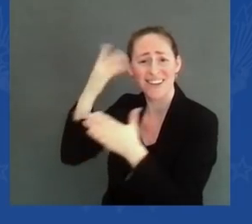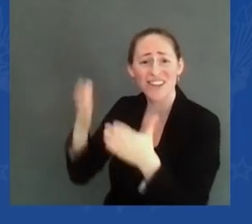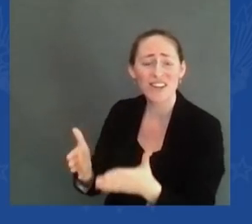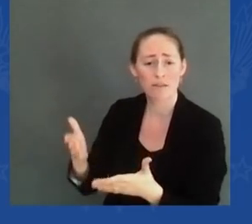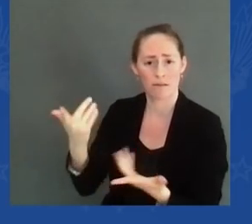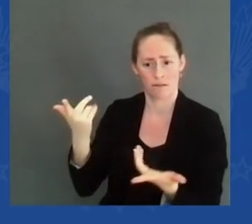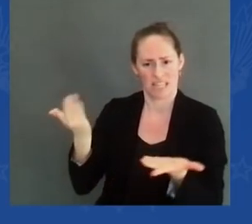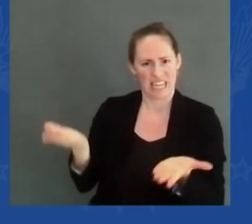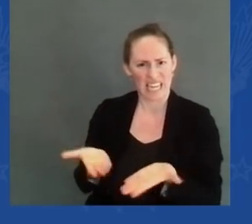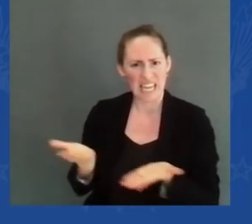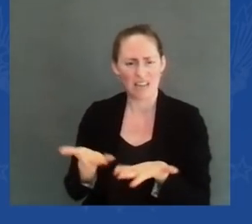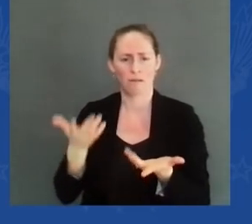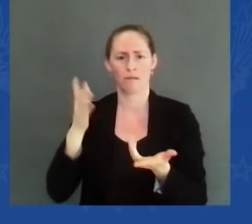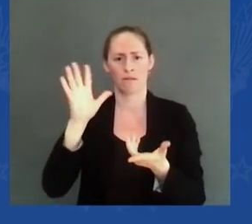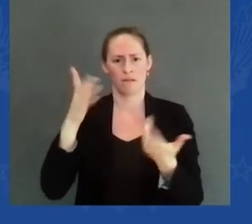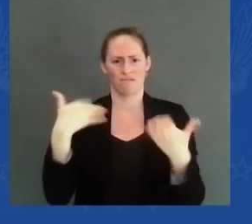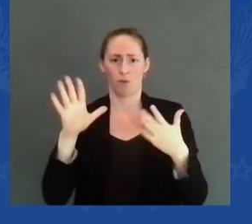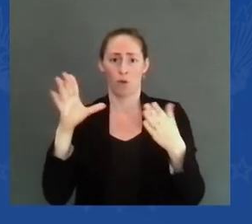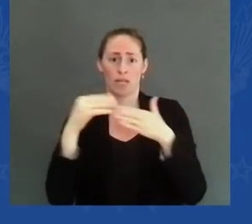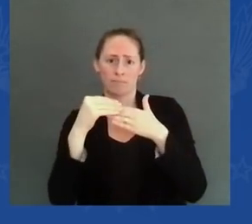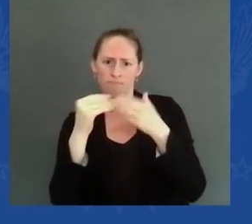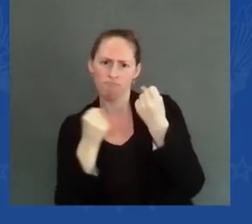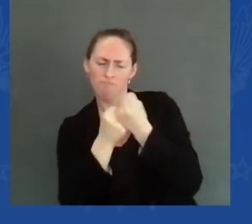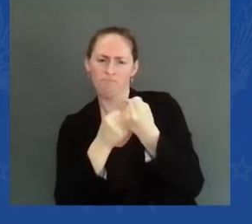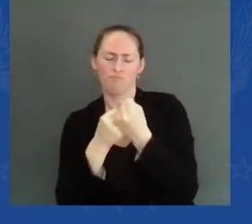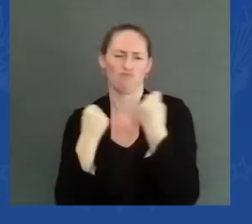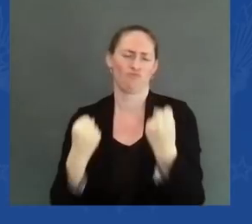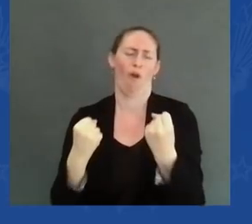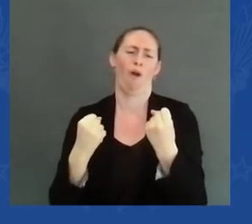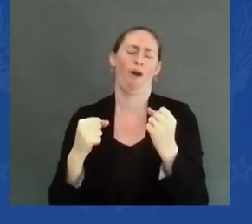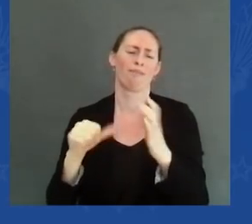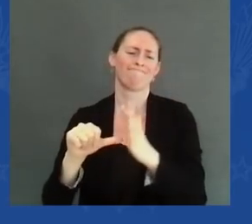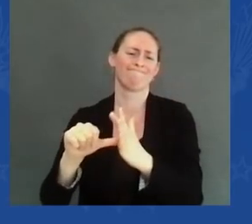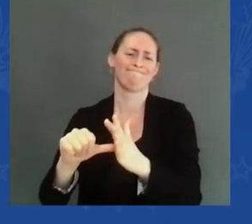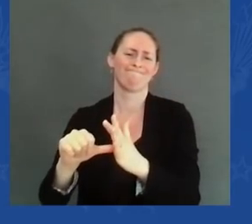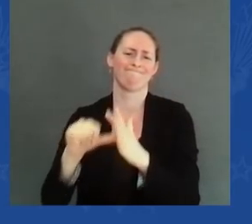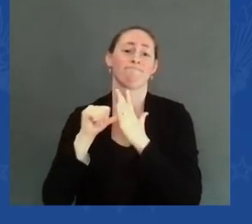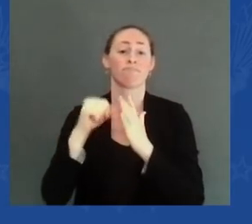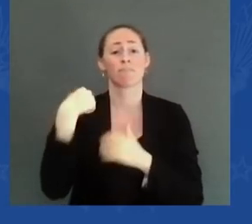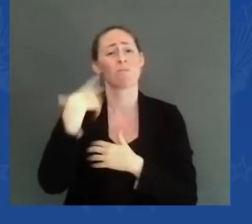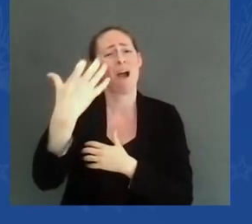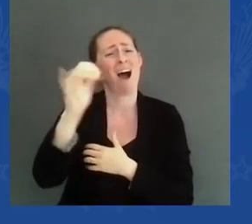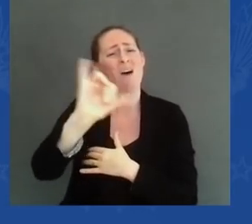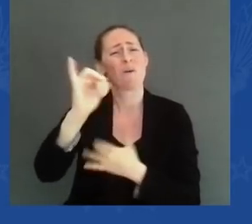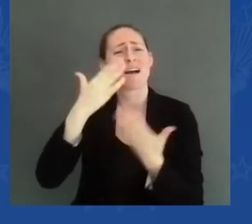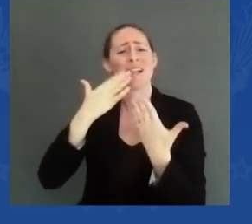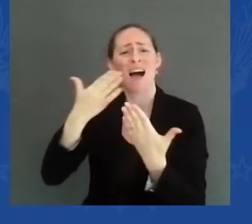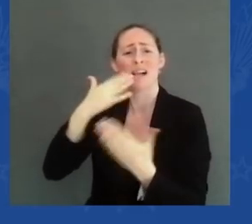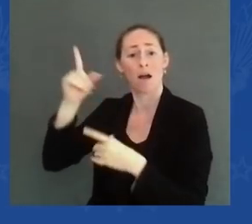I want to thank the President for coming to talk to families. He understands the pain and the sorrow